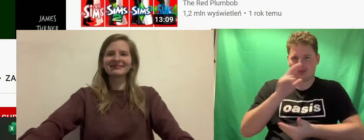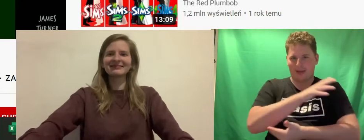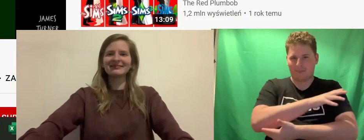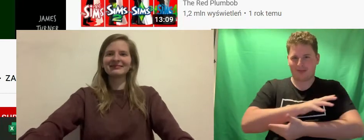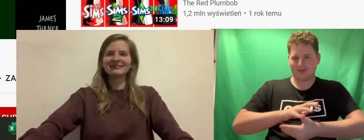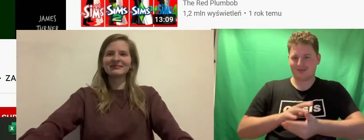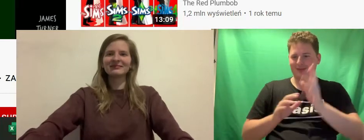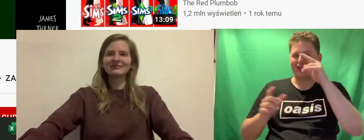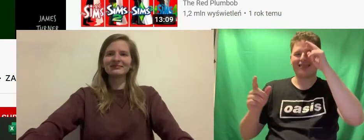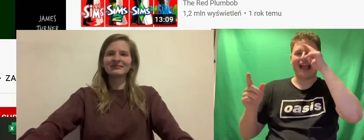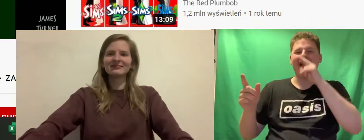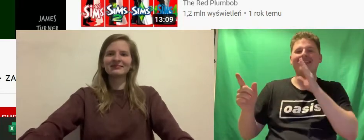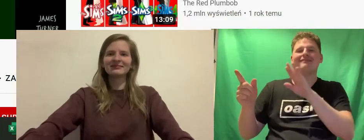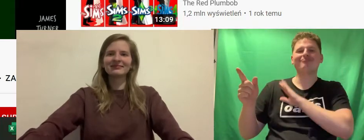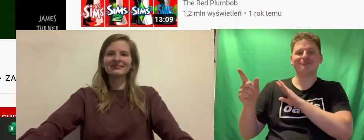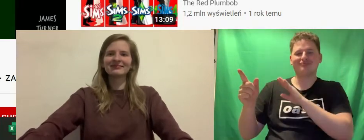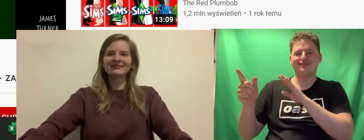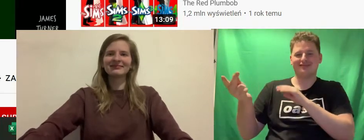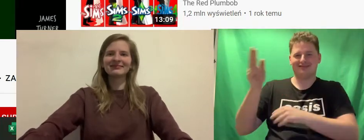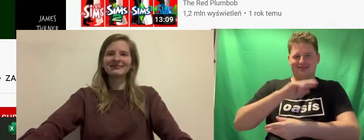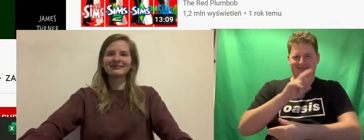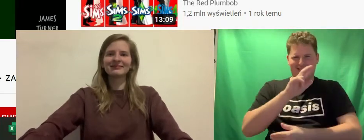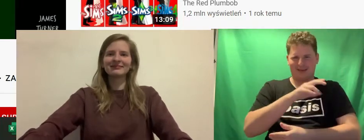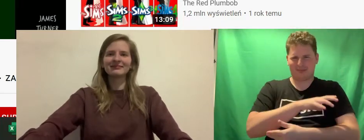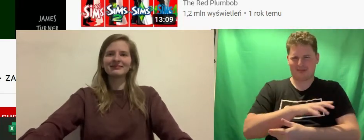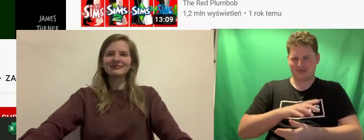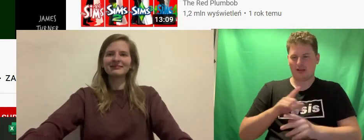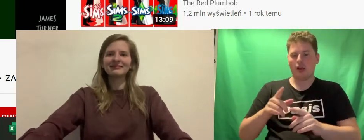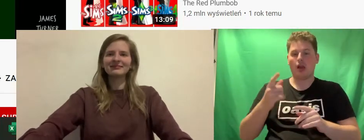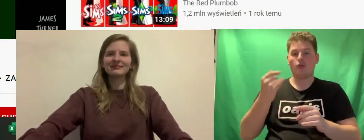A: worst that the child looks like his dad, which is all blue, 2x wtf?